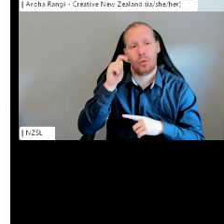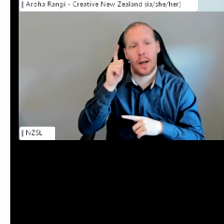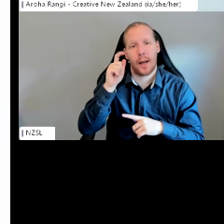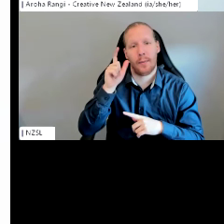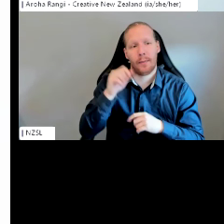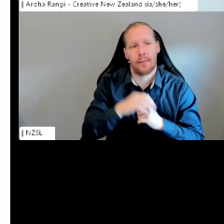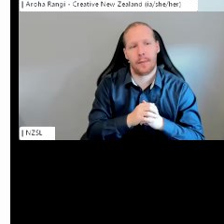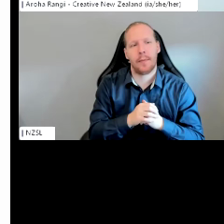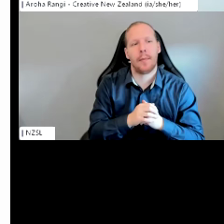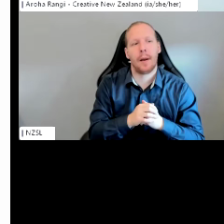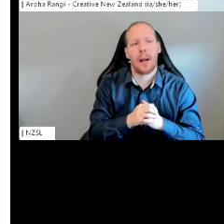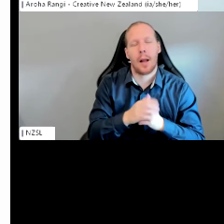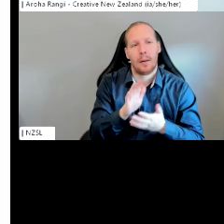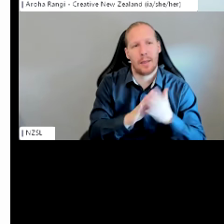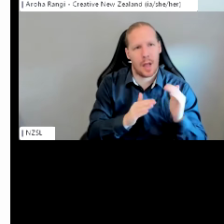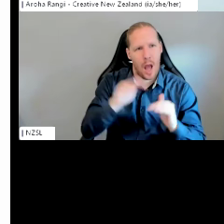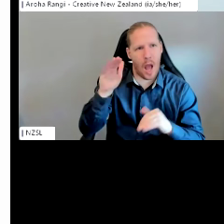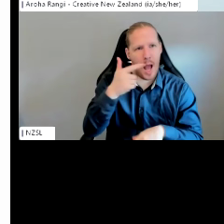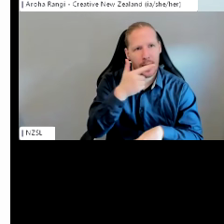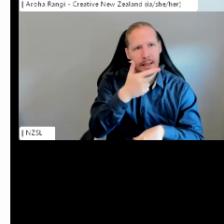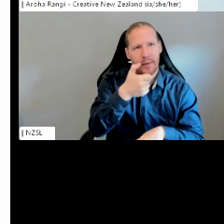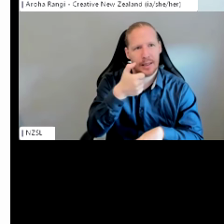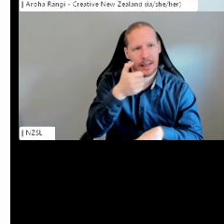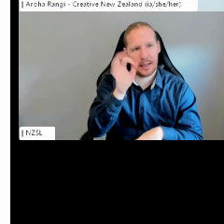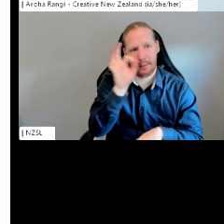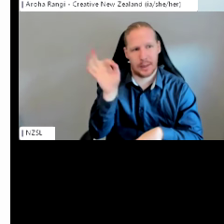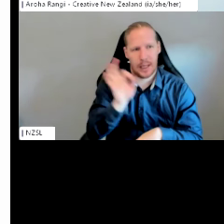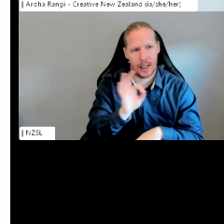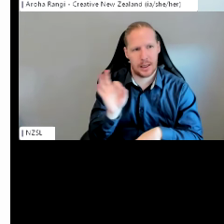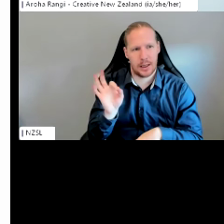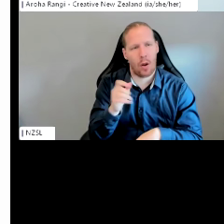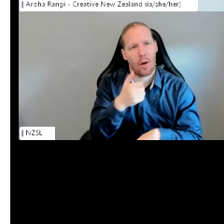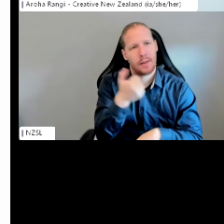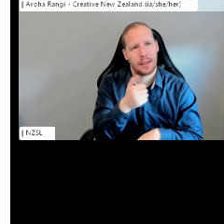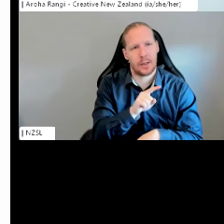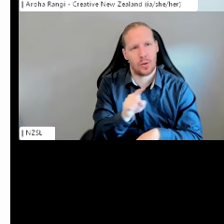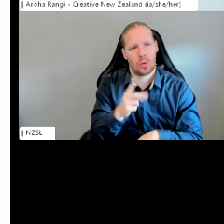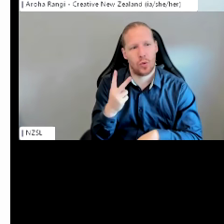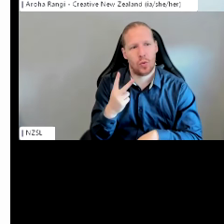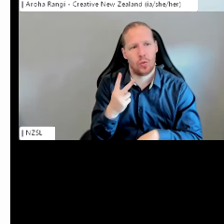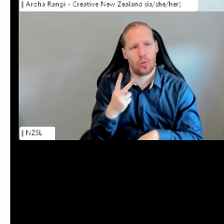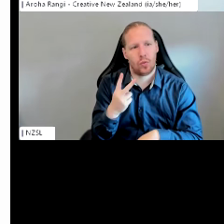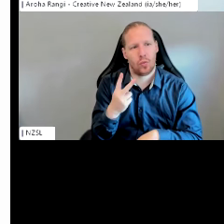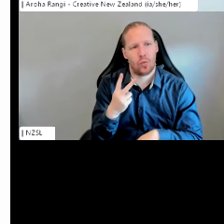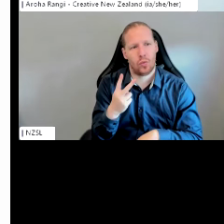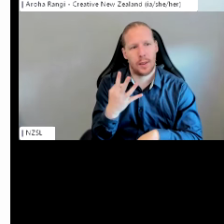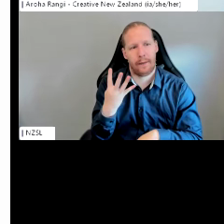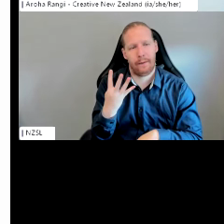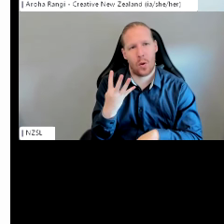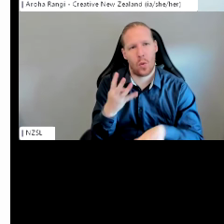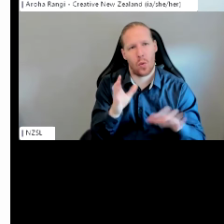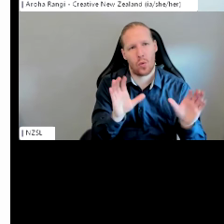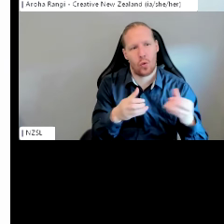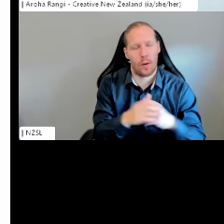for 24 year olds. Um 58% of them um look at Tik Tok. So these are stratospheric numbers. If I flip